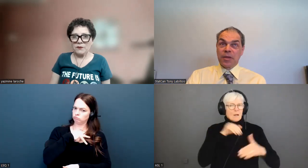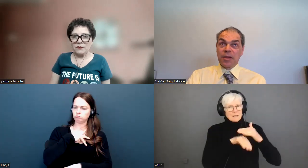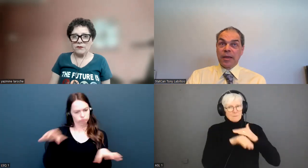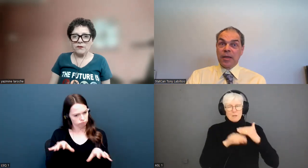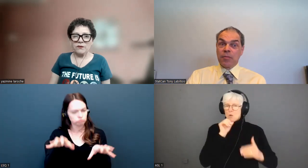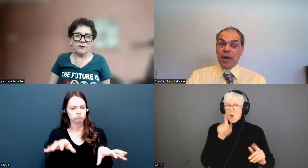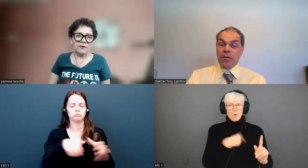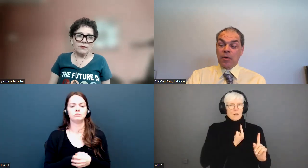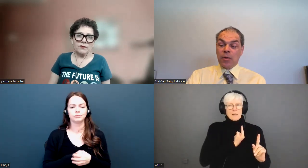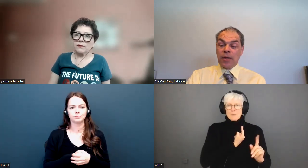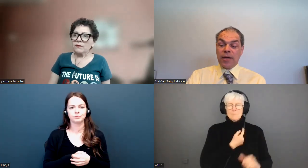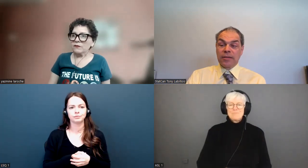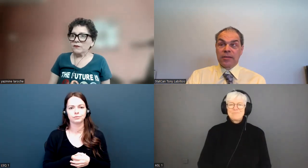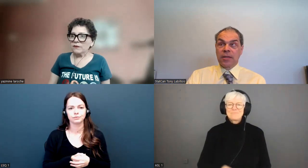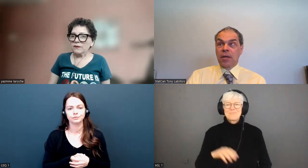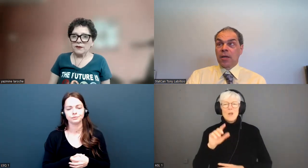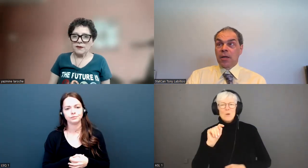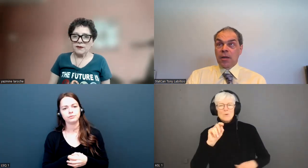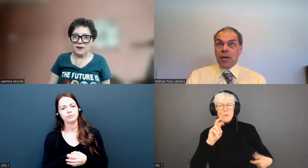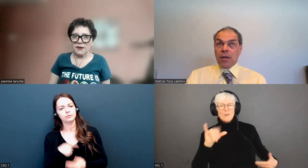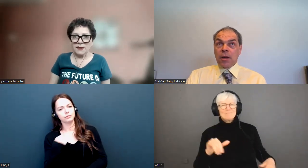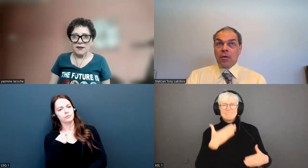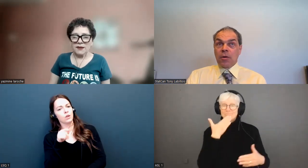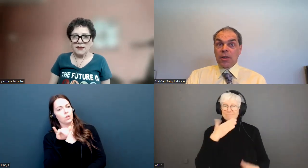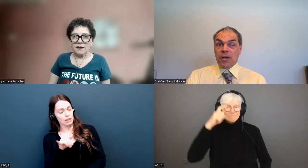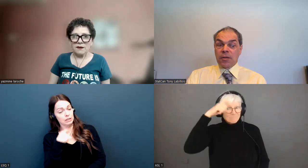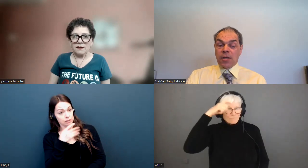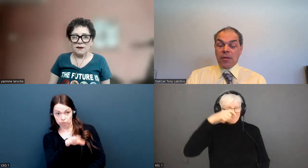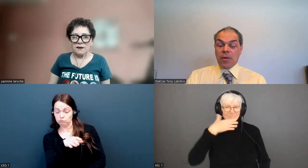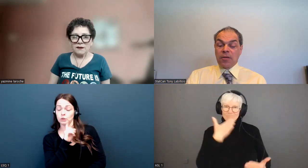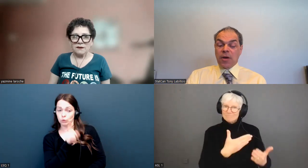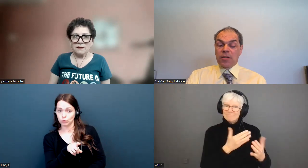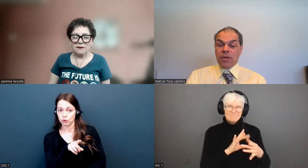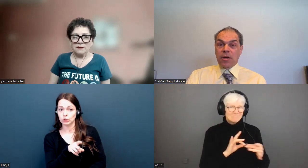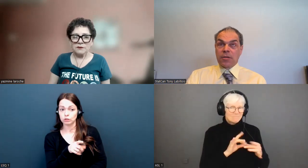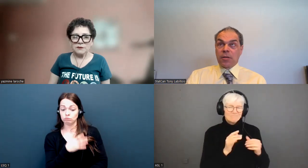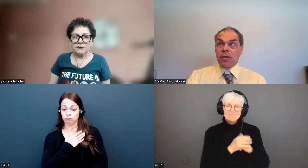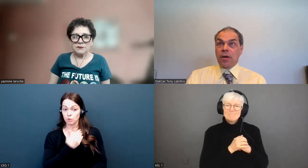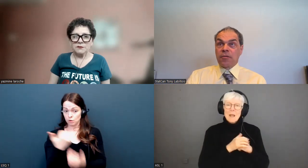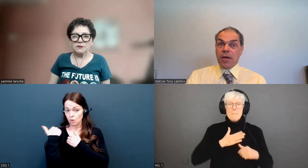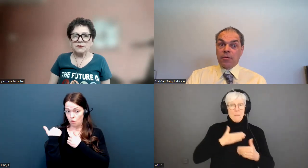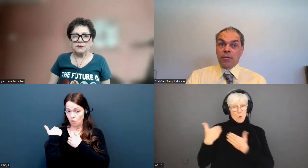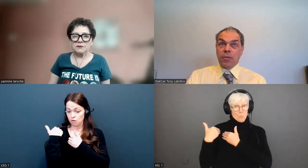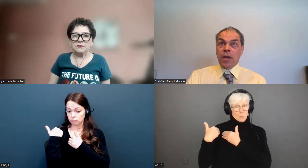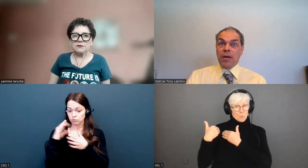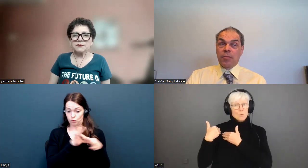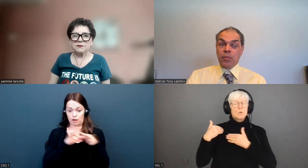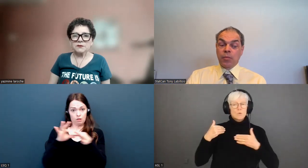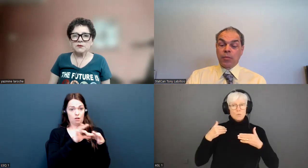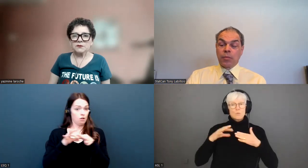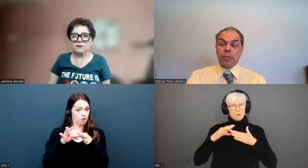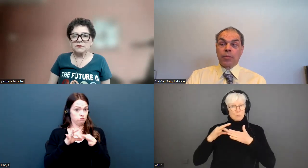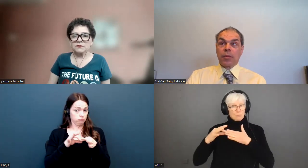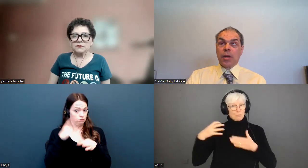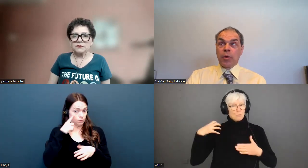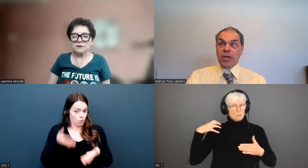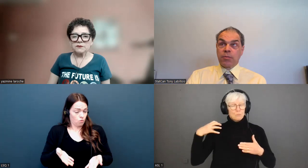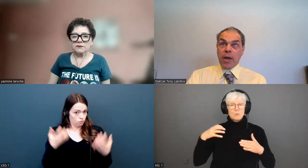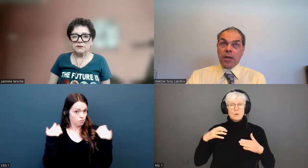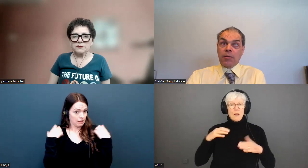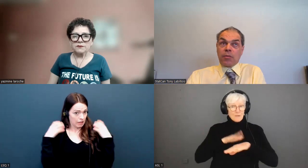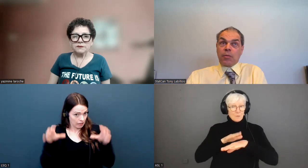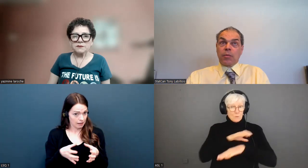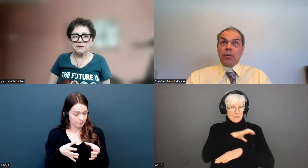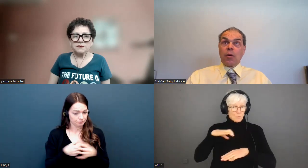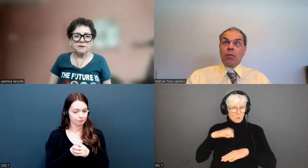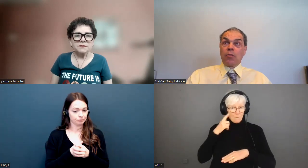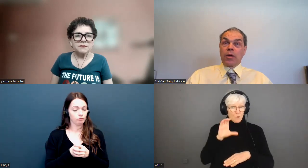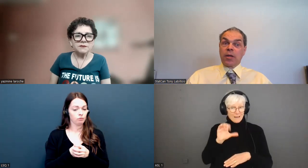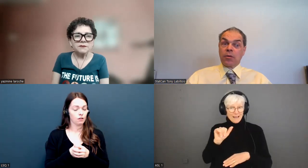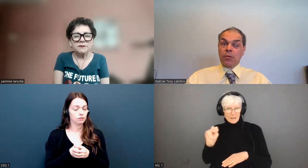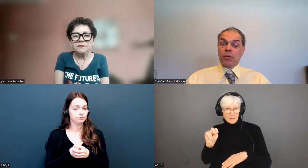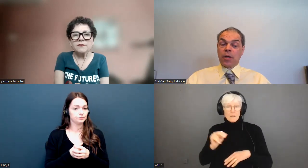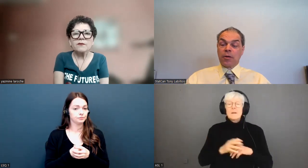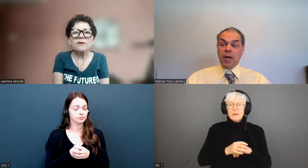in my role as coordinating the advisory Council of can I'm impressed by what we can do together